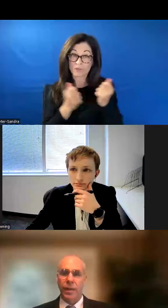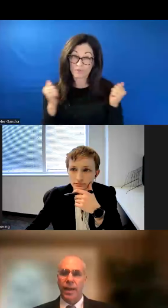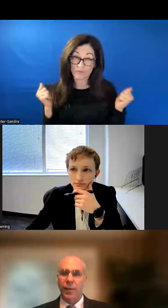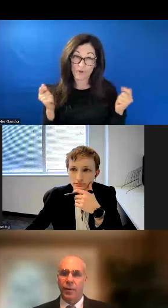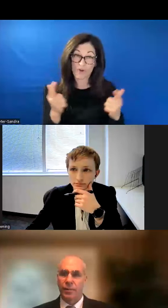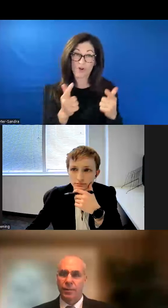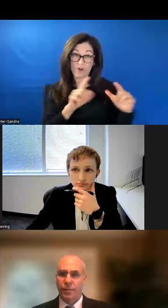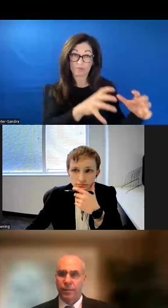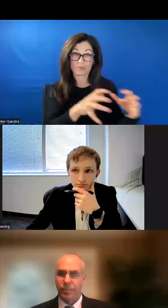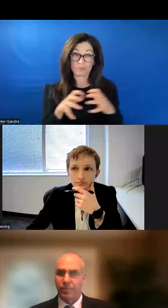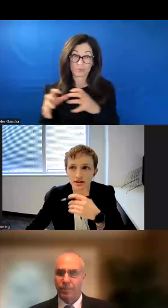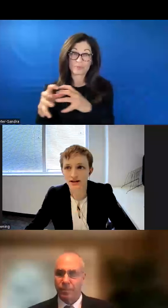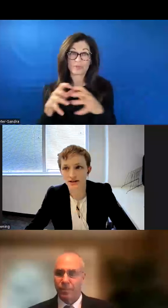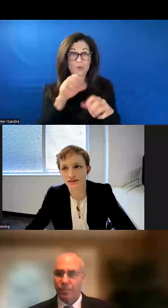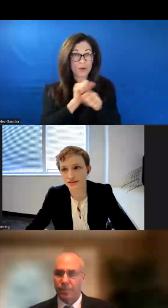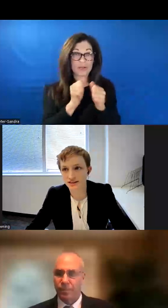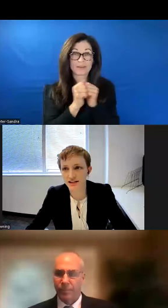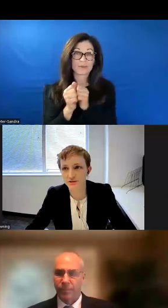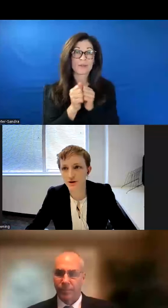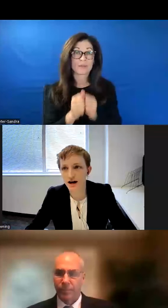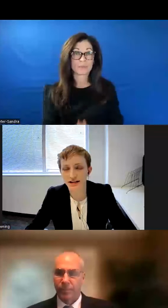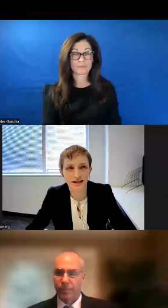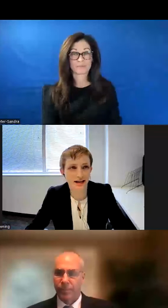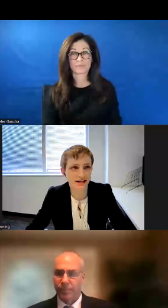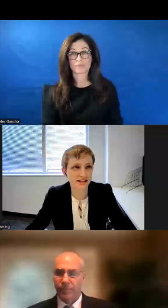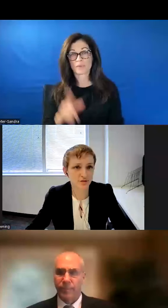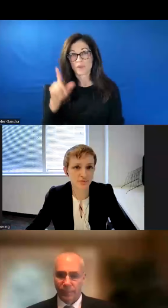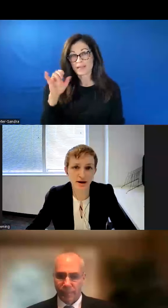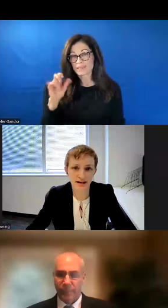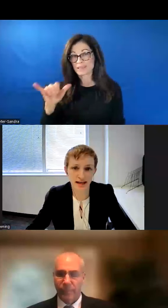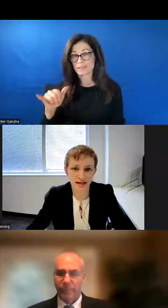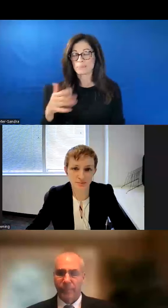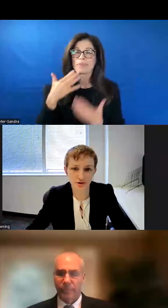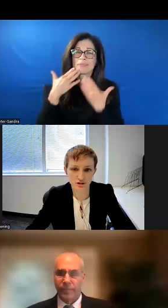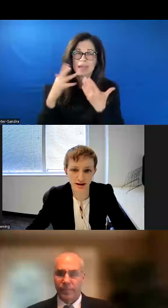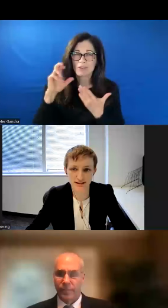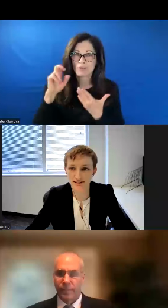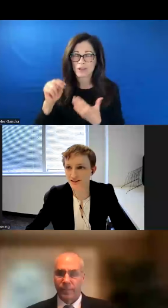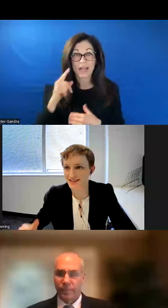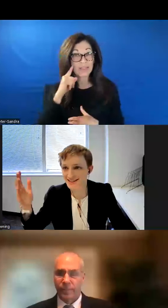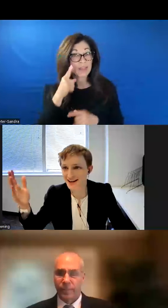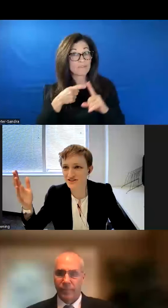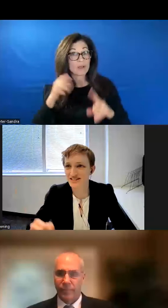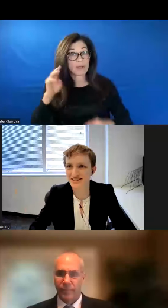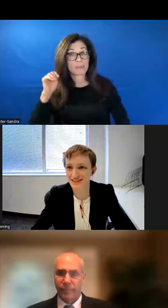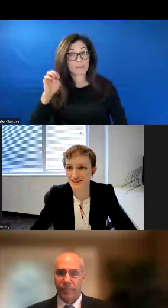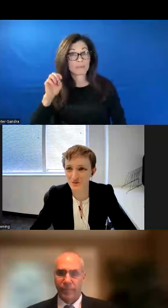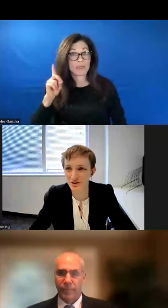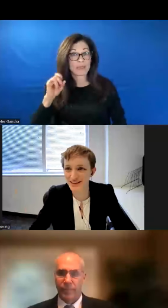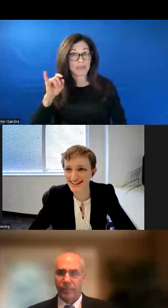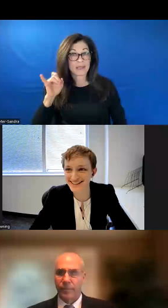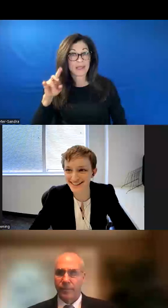TOGETHER. >>: THANK YOU, RON. I THINK FROM THE MEDICAID PERSPECTIVE, THAT IS THE WORLD THAT I